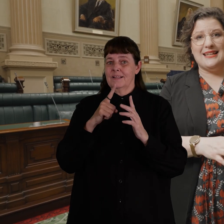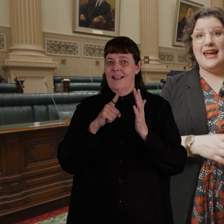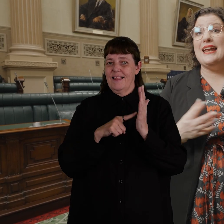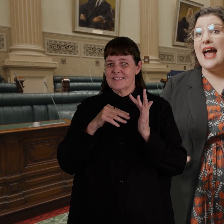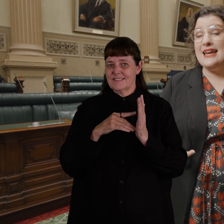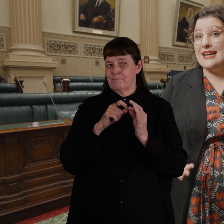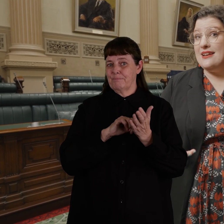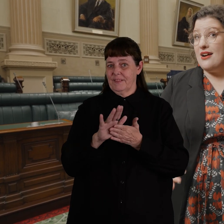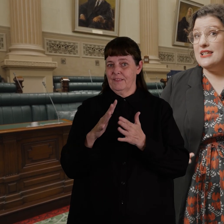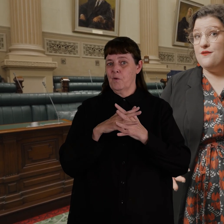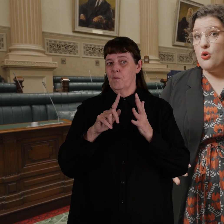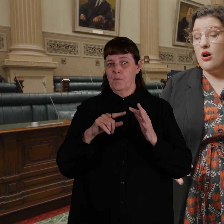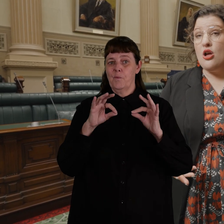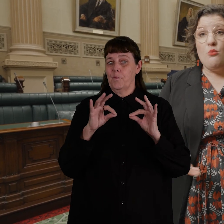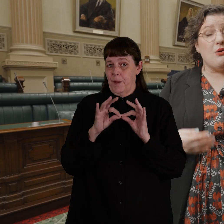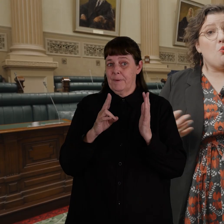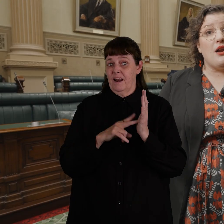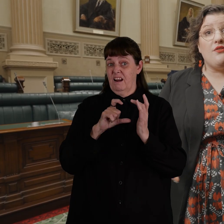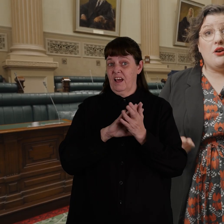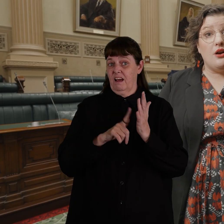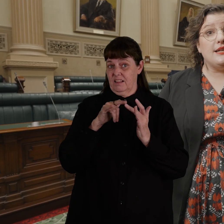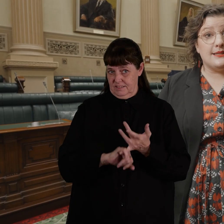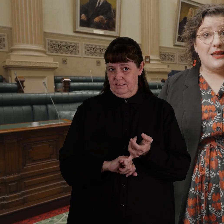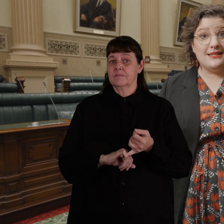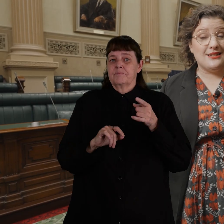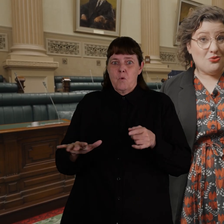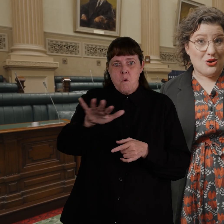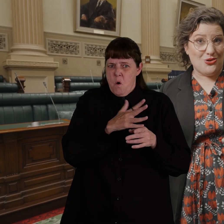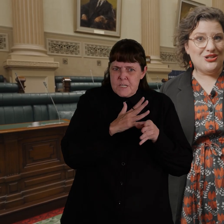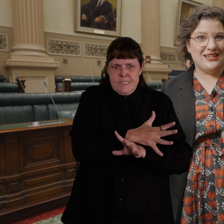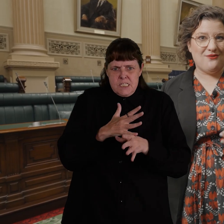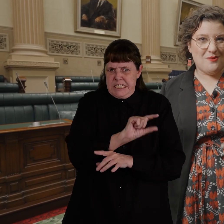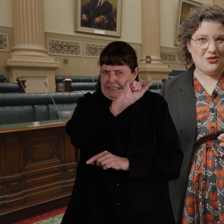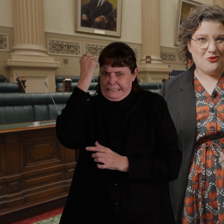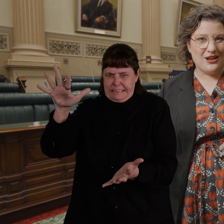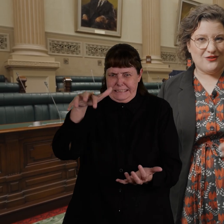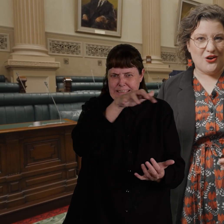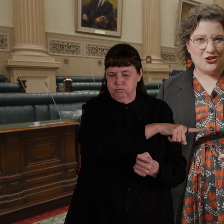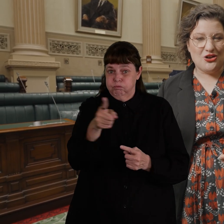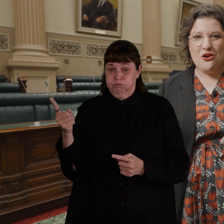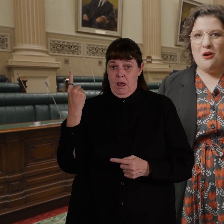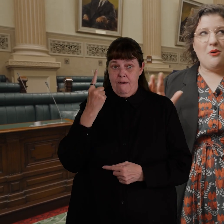SA in 1894. We were one of the earliest places in the world to give women the right to vote.